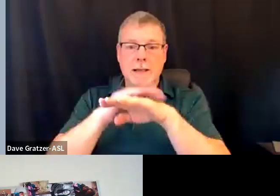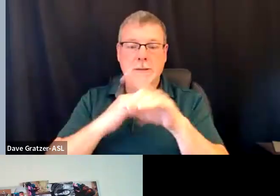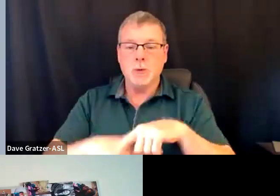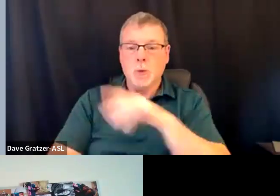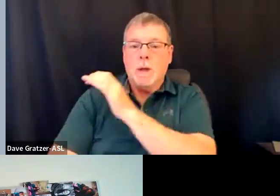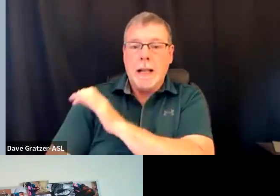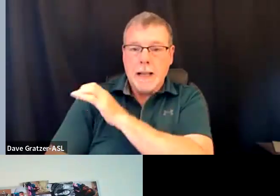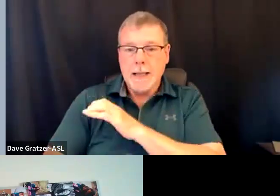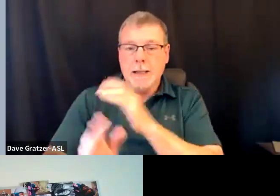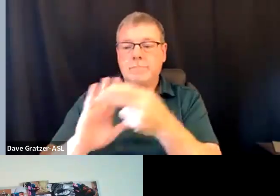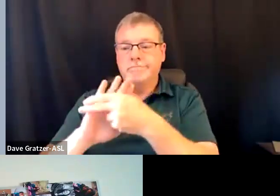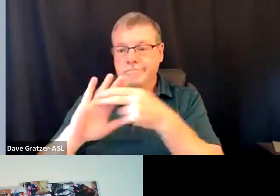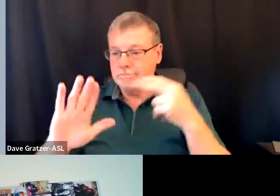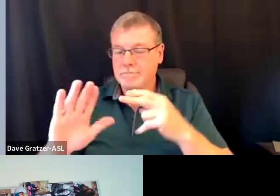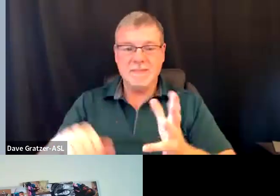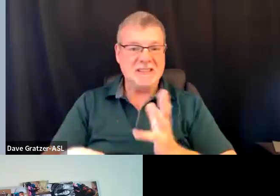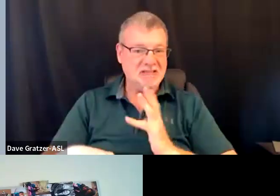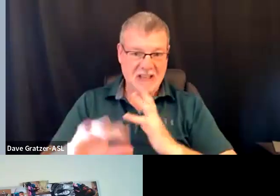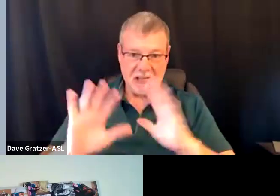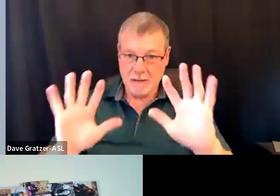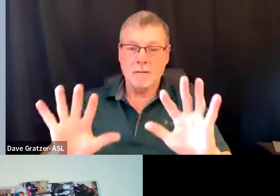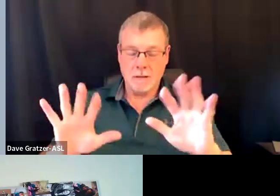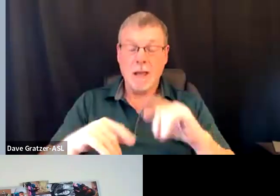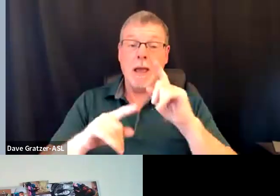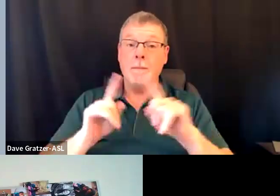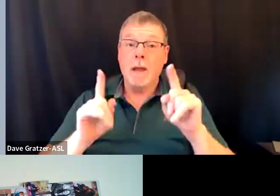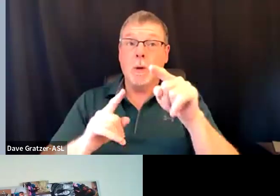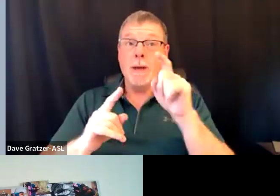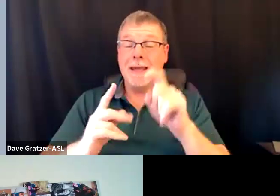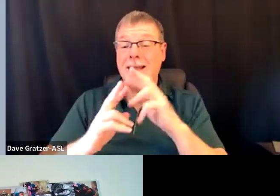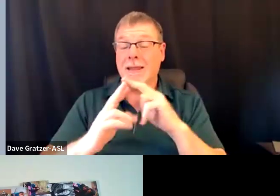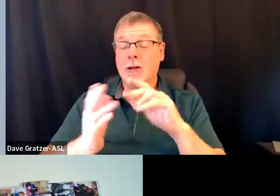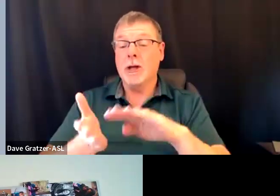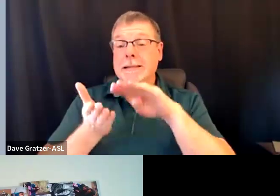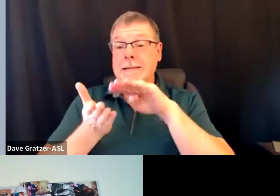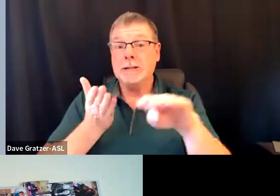to make that diagnosis now, that's fine. But you would need either hospital discharge paperwork,